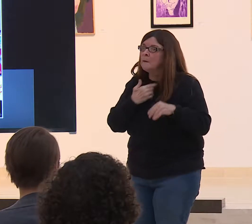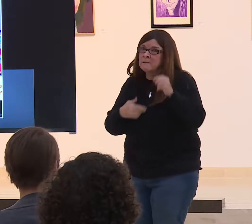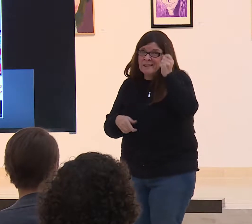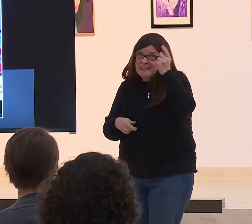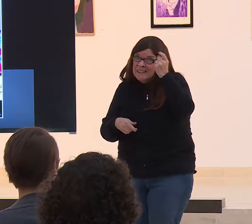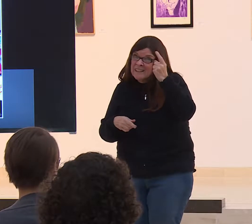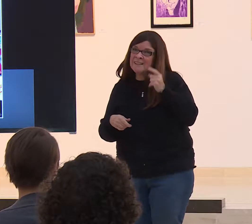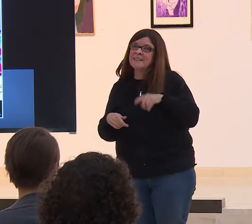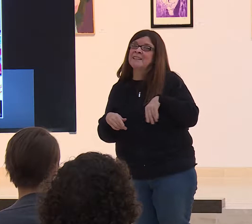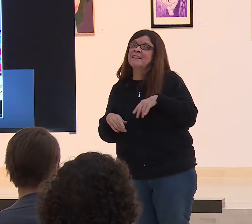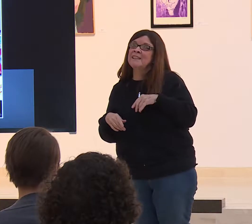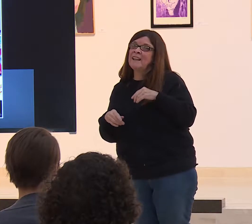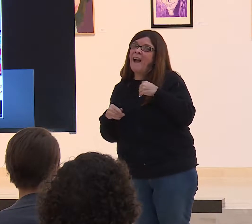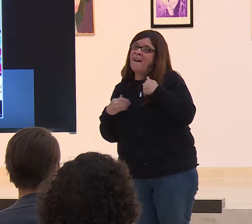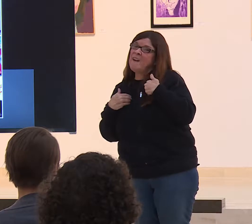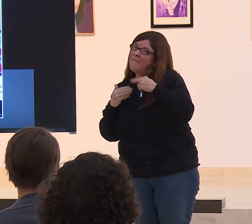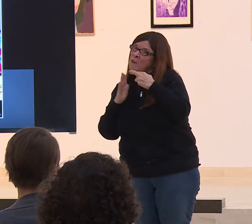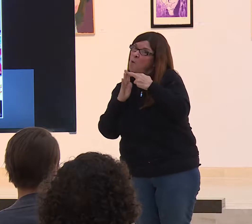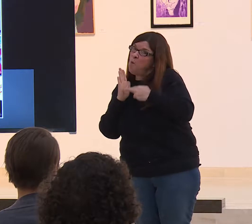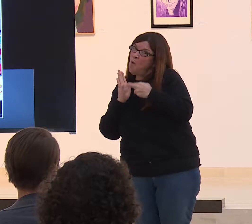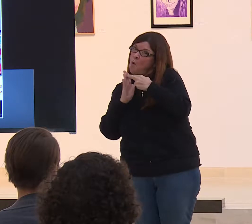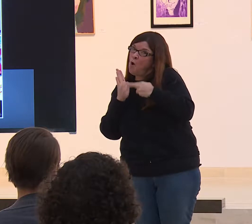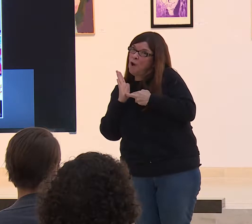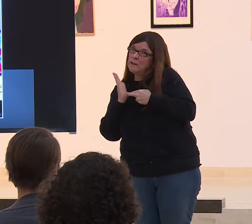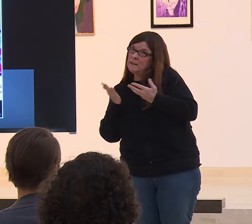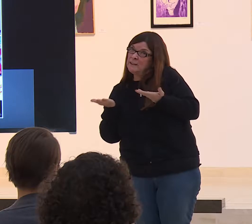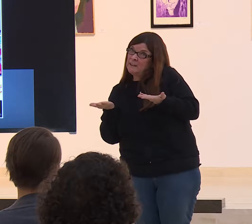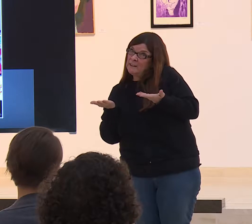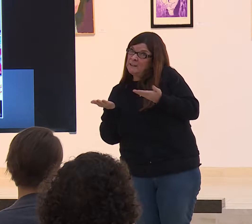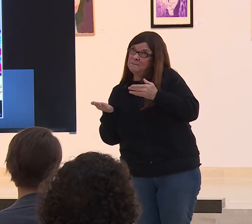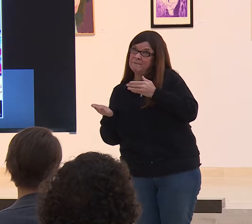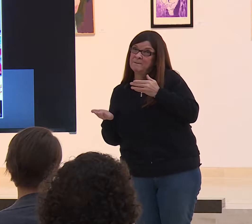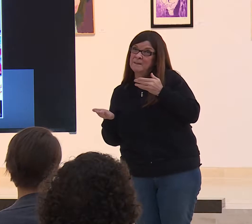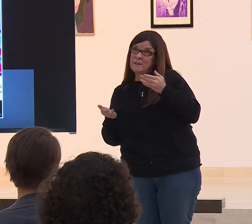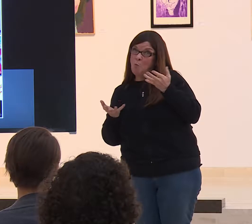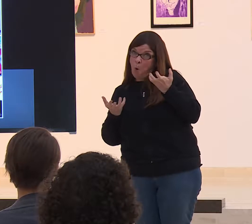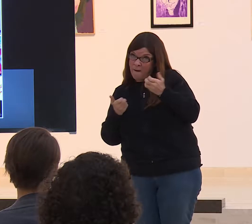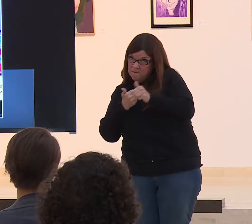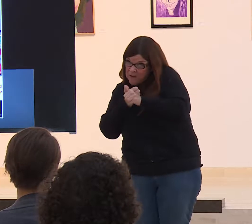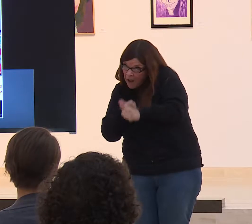The more the merrier." Now, I did let them know that there were rules